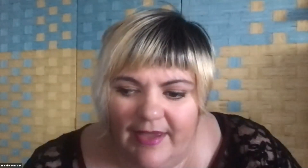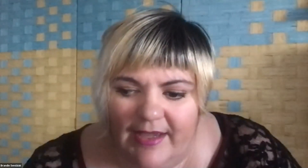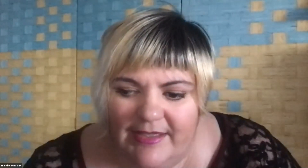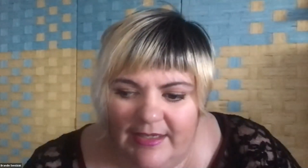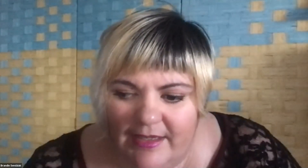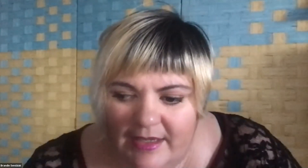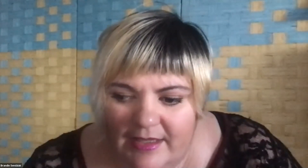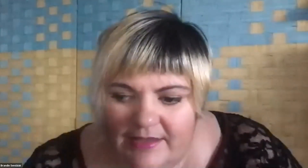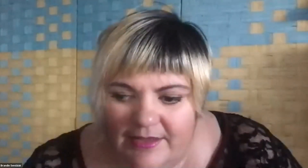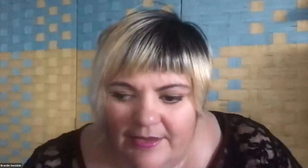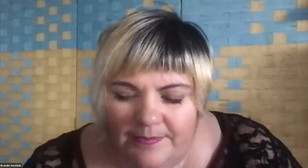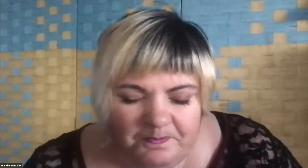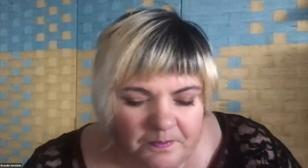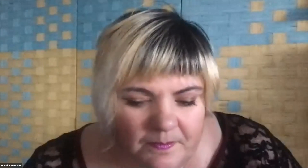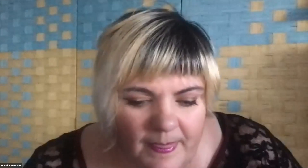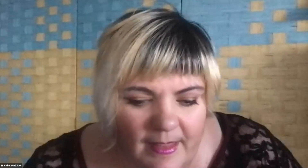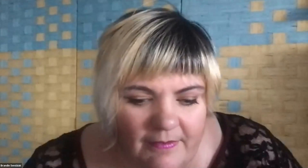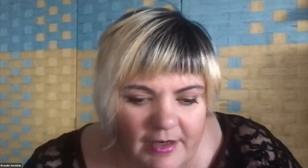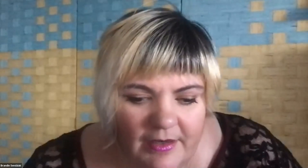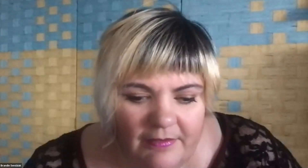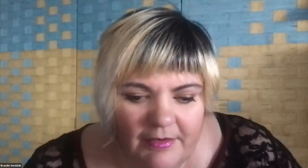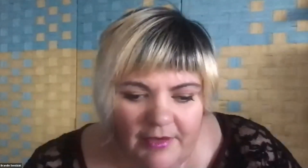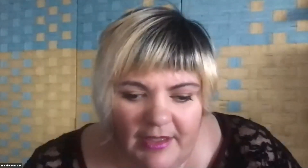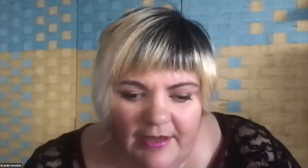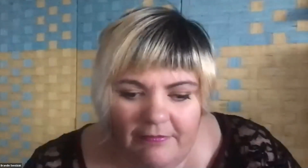and also unfortunately, many of these people are not on the